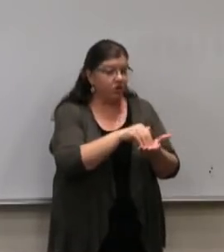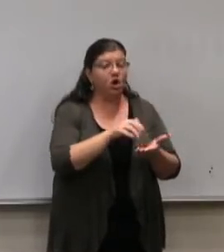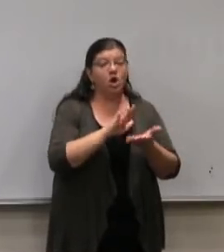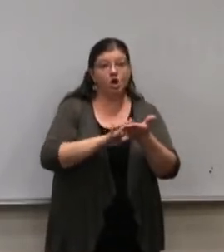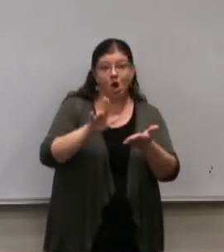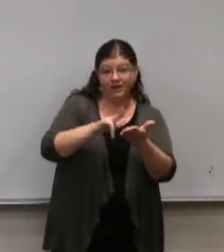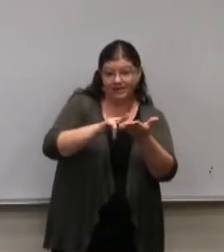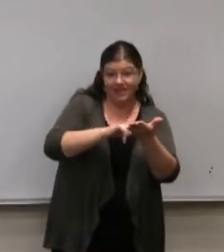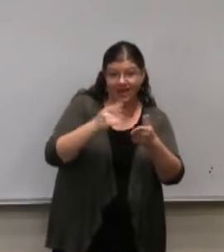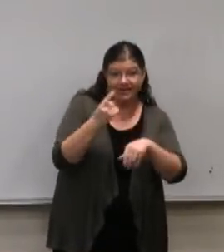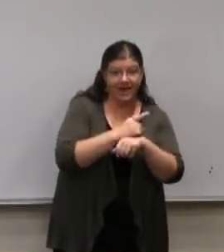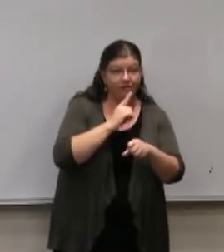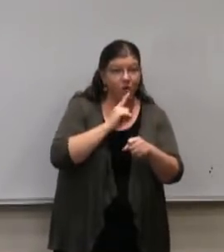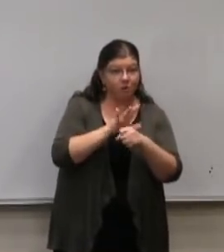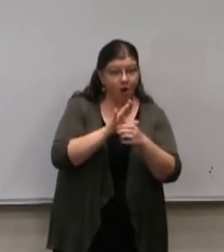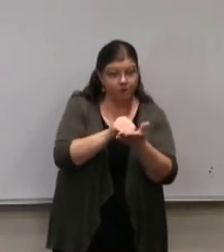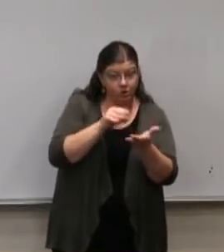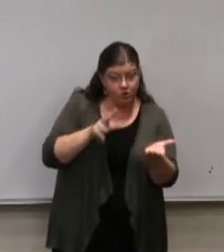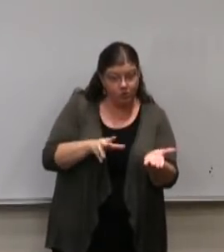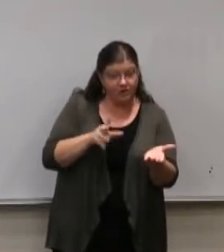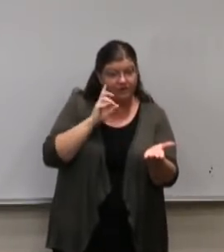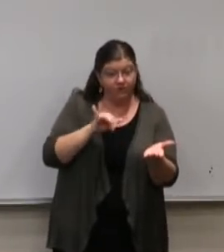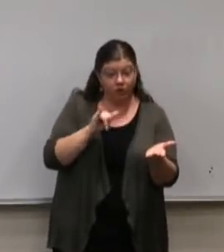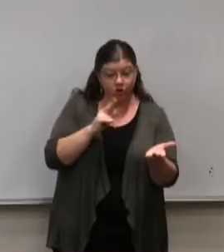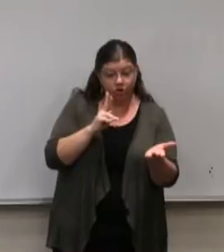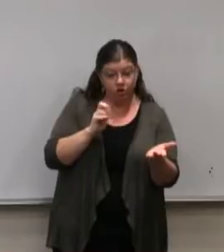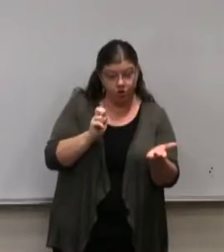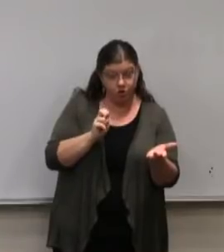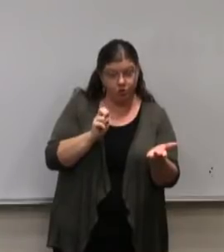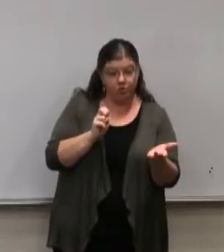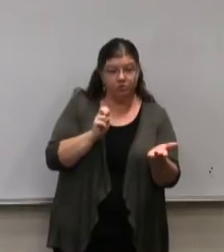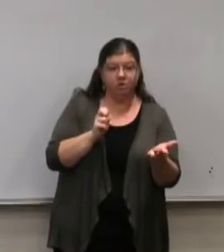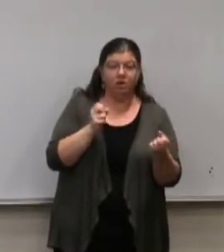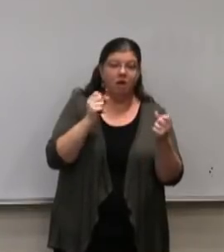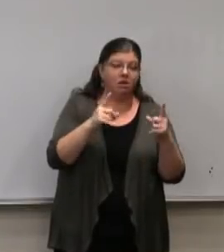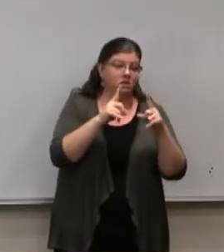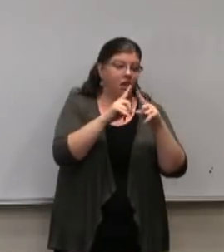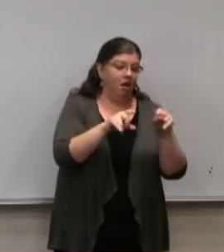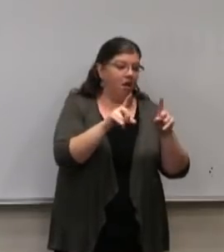for our Promise students in June, lots of really cool things